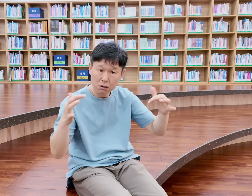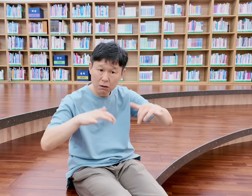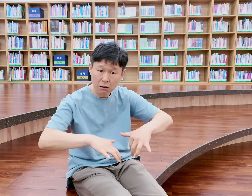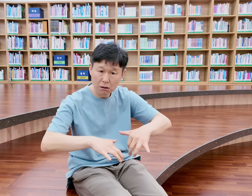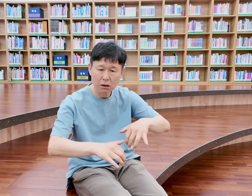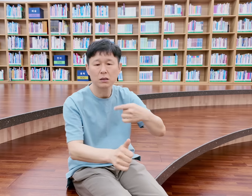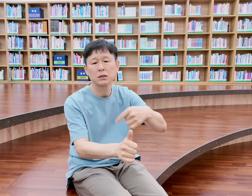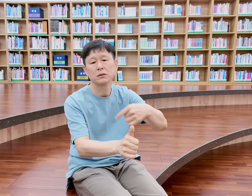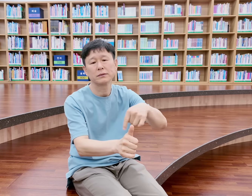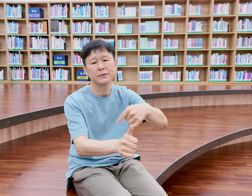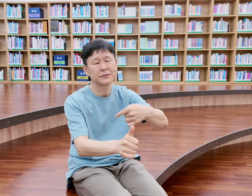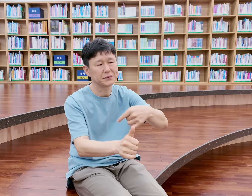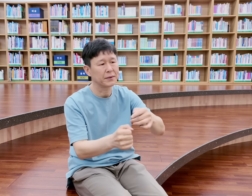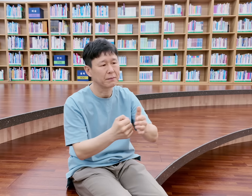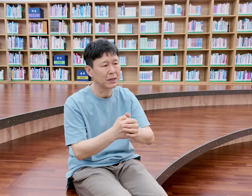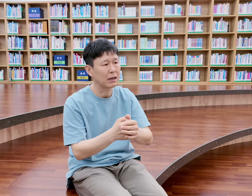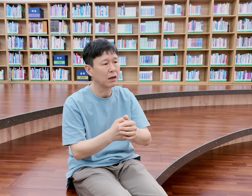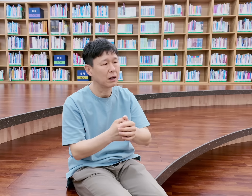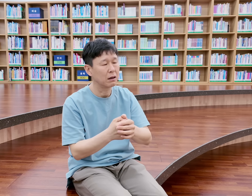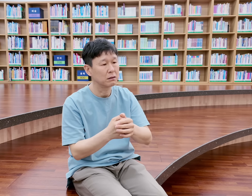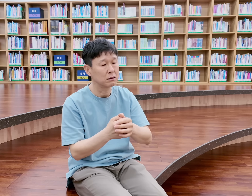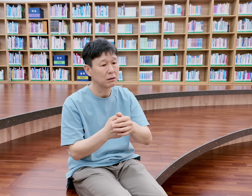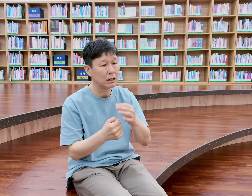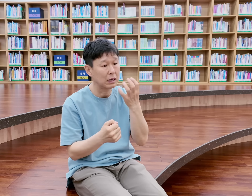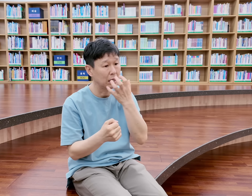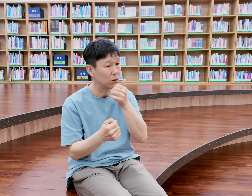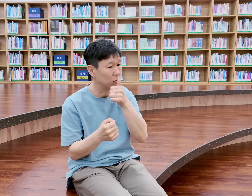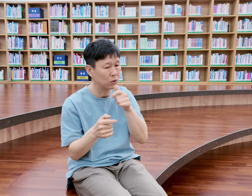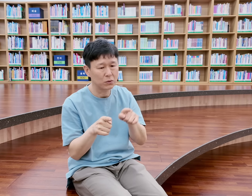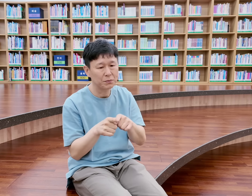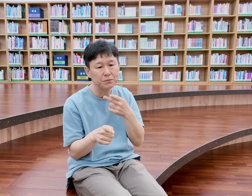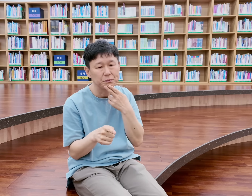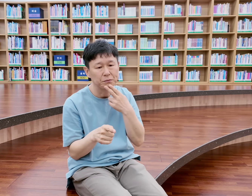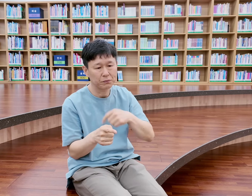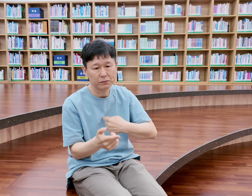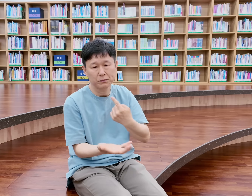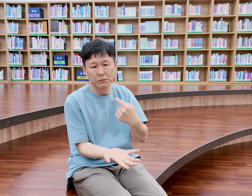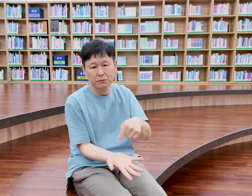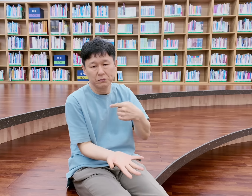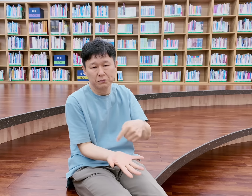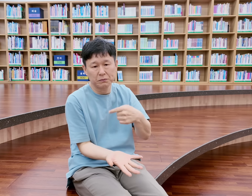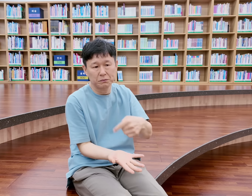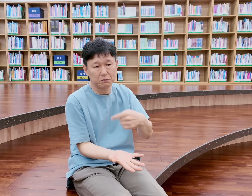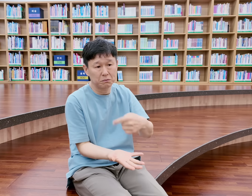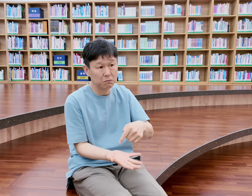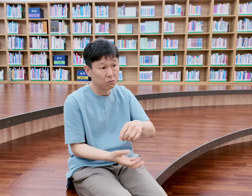but I think it's because of the teaching method. I teach the class without a sign language interpreter, but I think it's really amazing